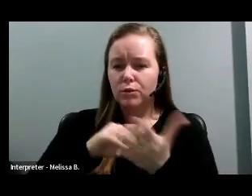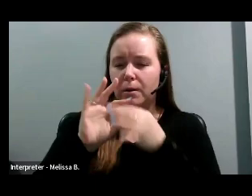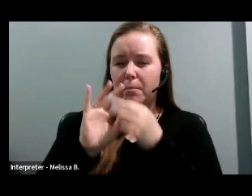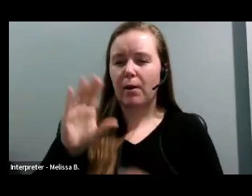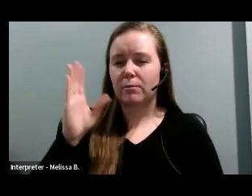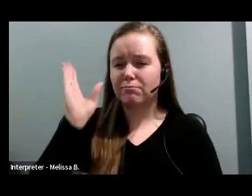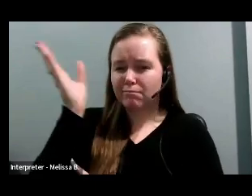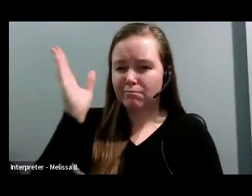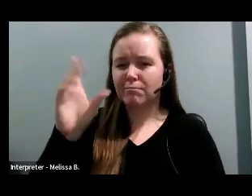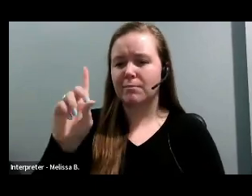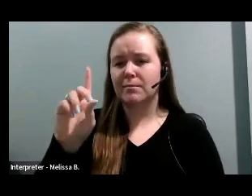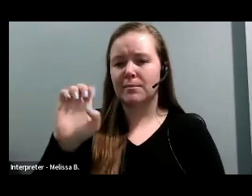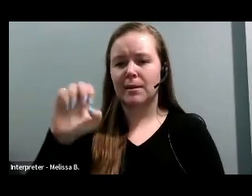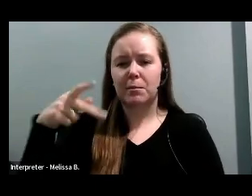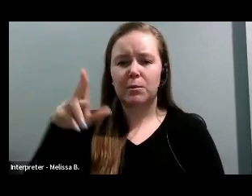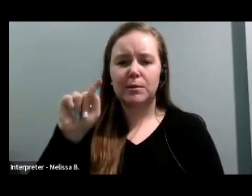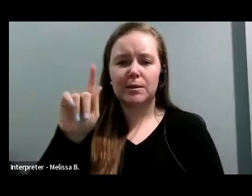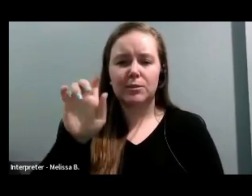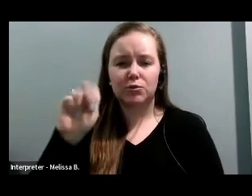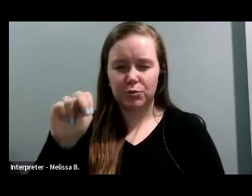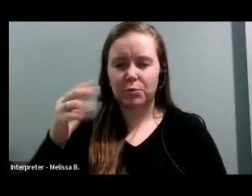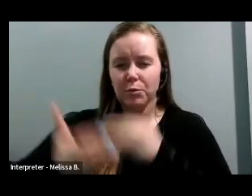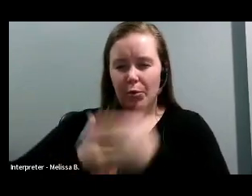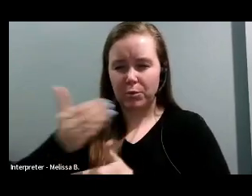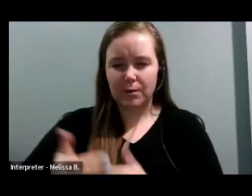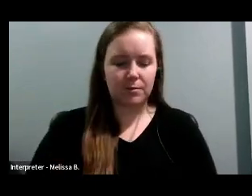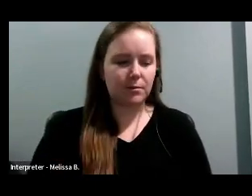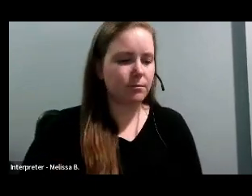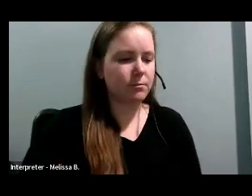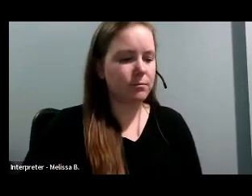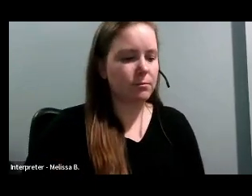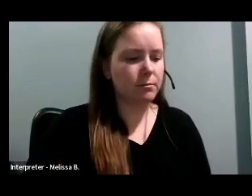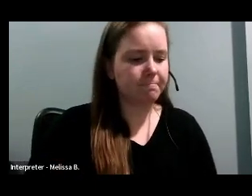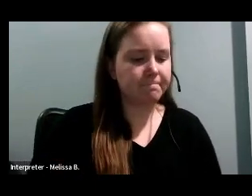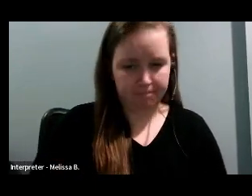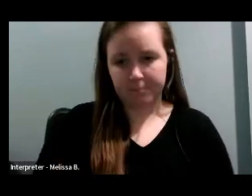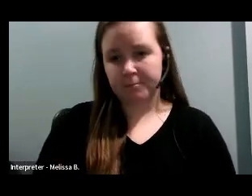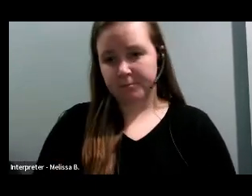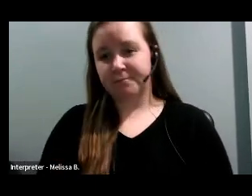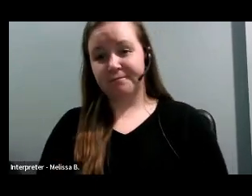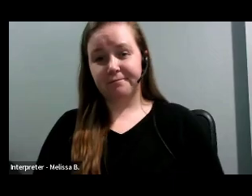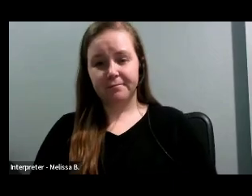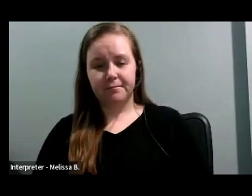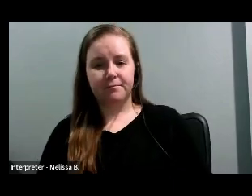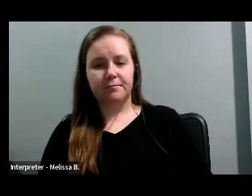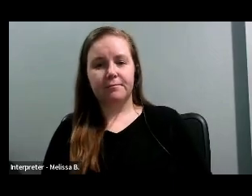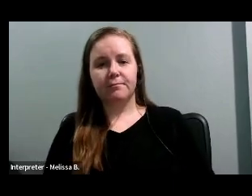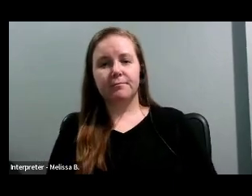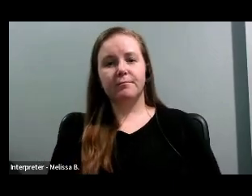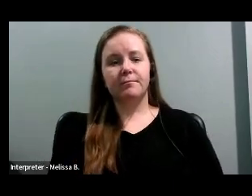Shannon Spencer (she/her): So I'm seeing a lot of stuff coming in here. Shannon Spencer (she/her): I'm gonna zoom in a bit so I can see.